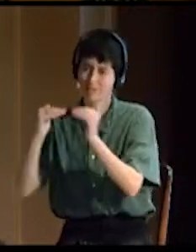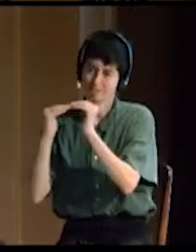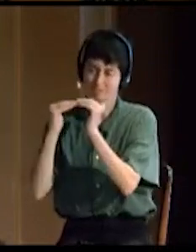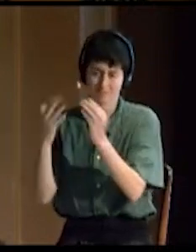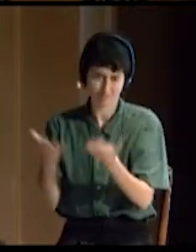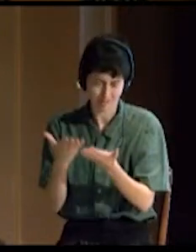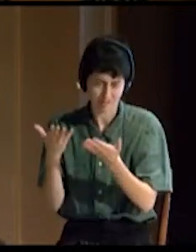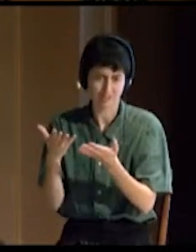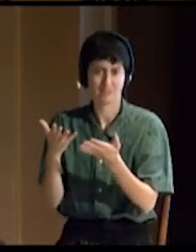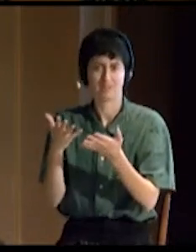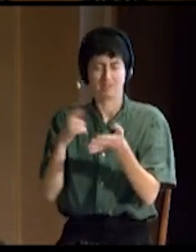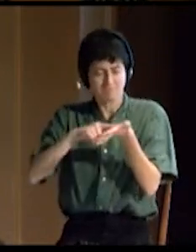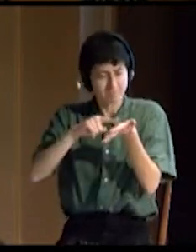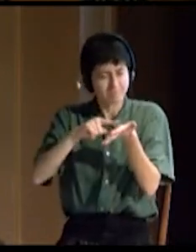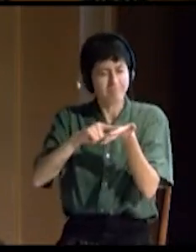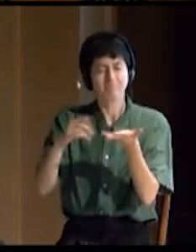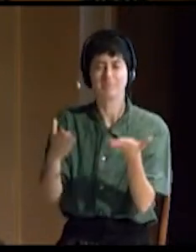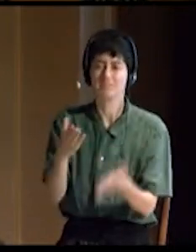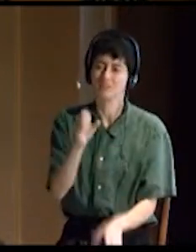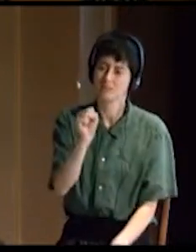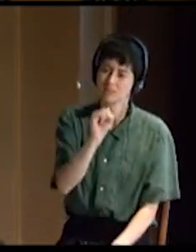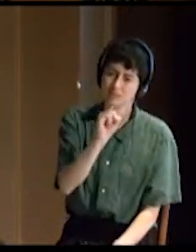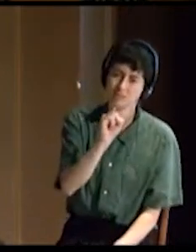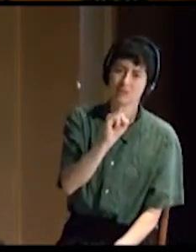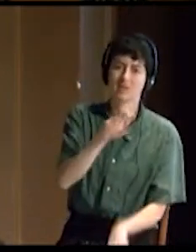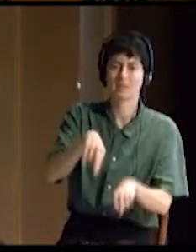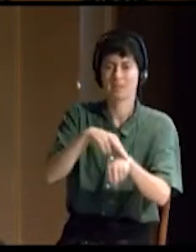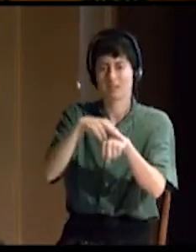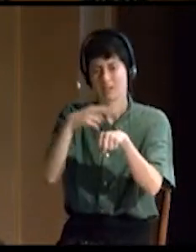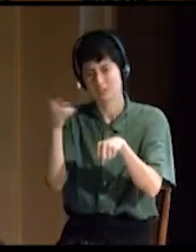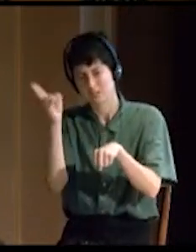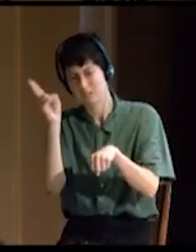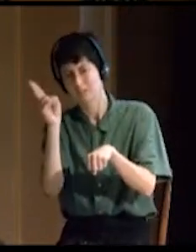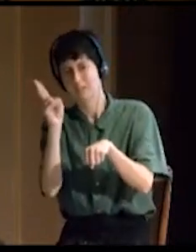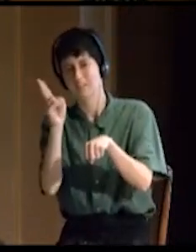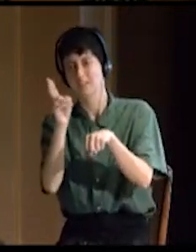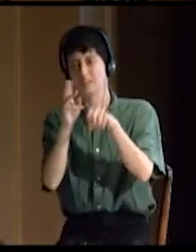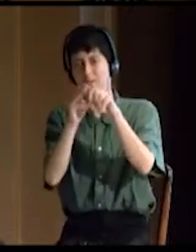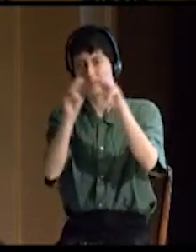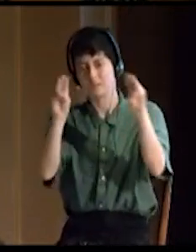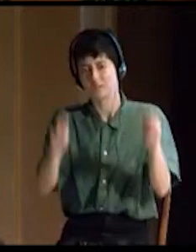of Natural History, and the University of Gras in Austria. Subsequently, she was awarded